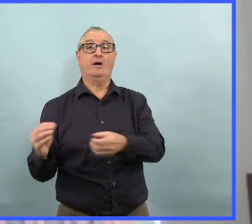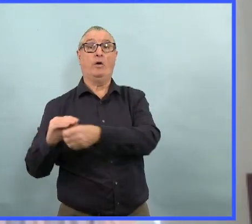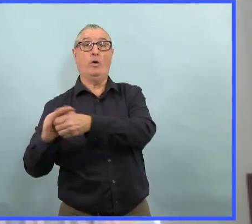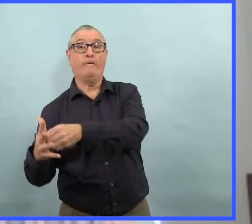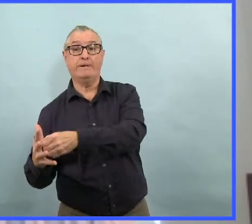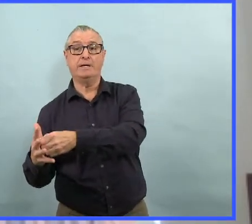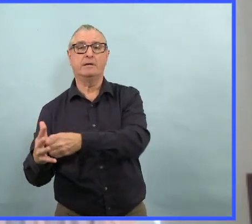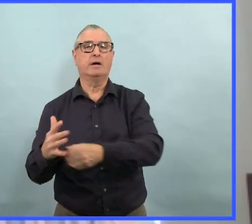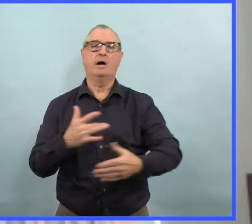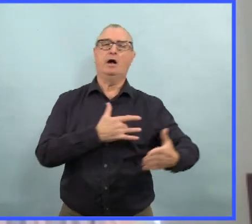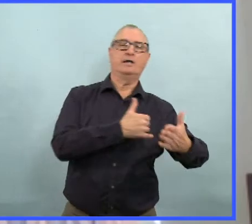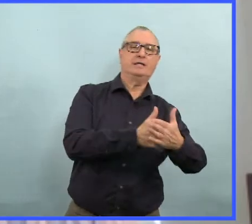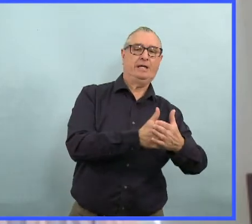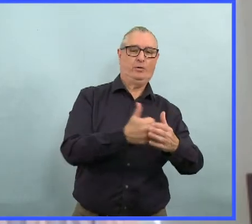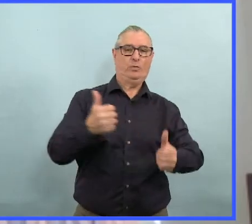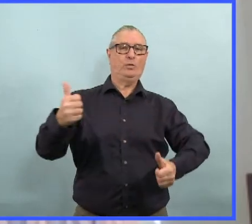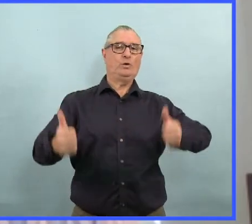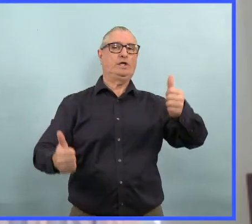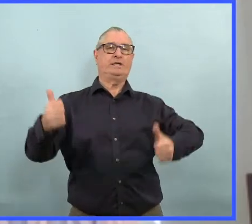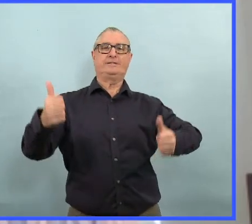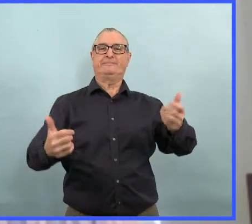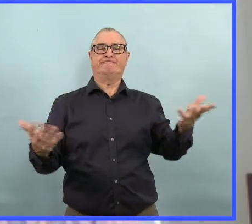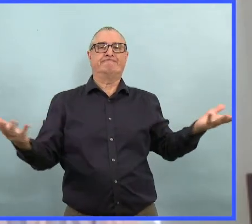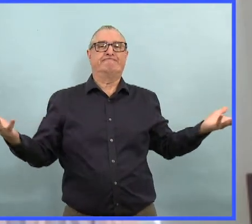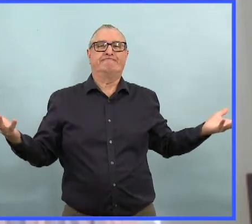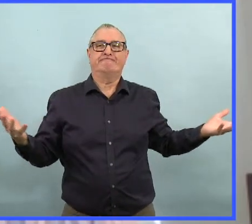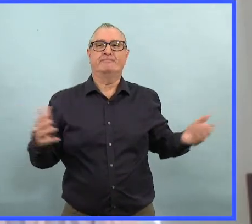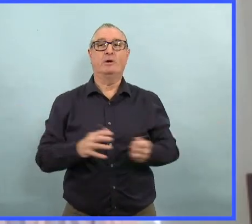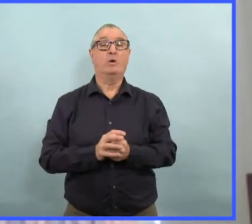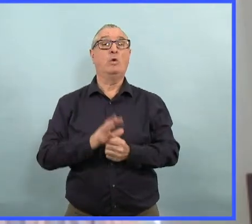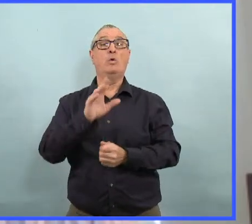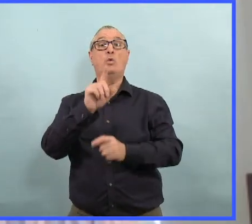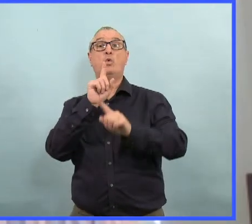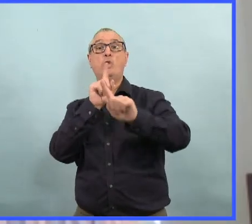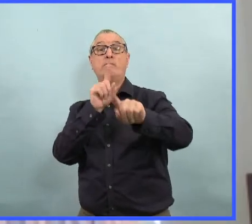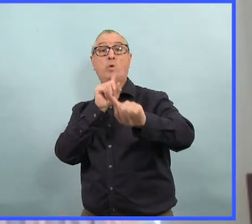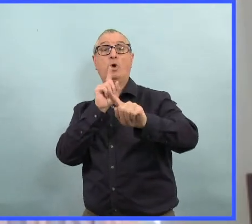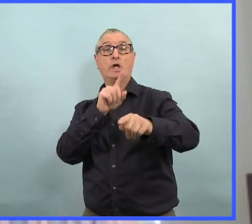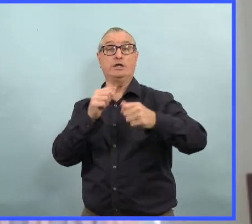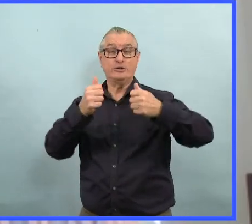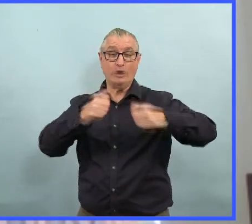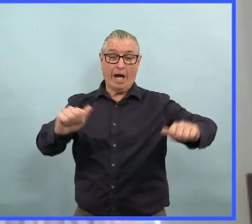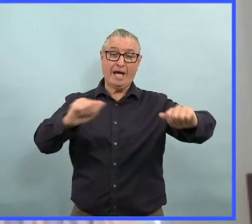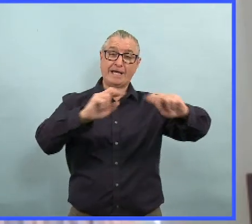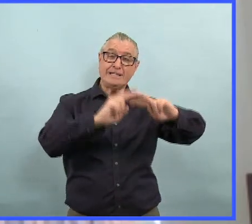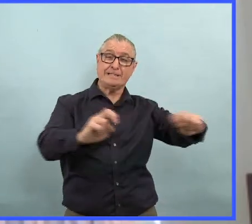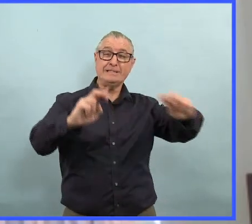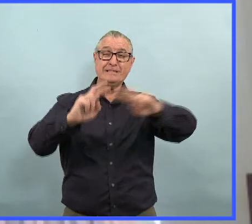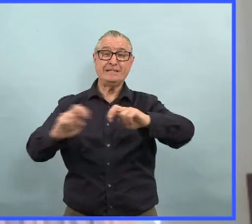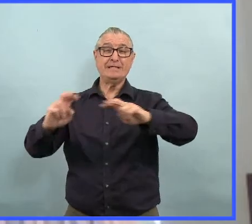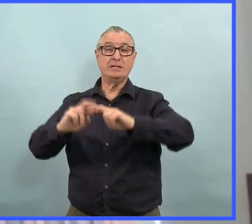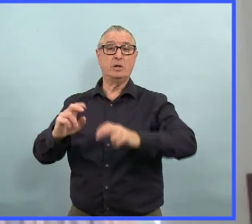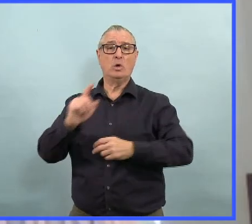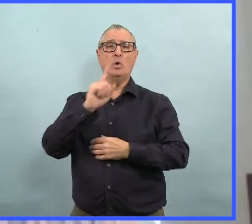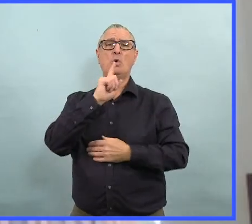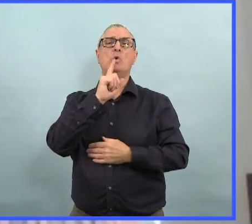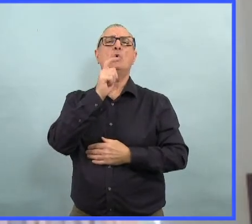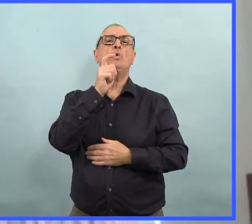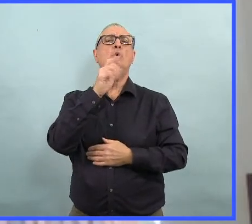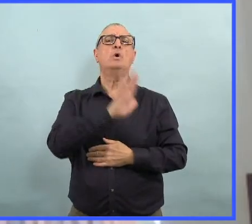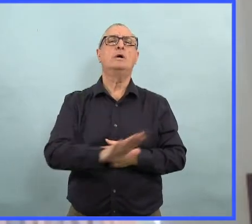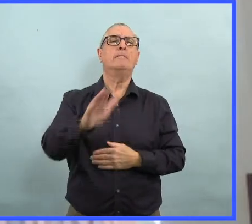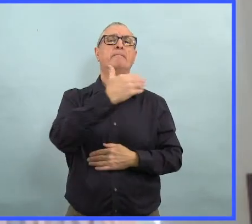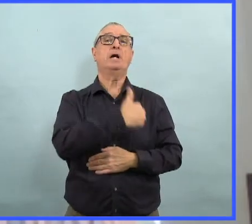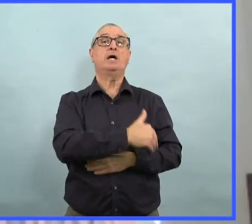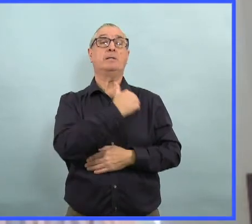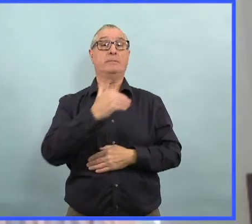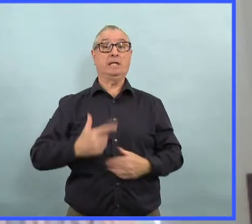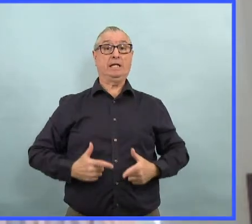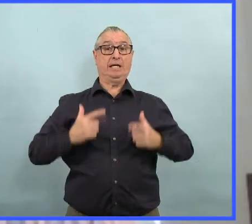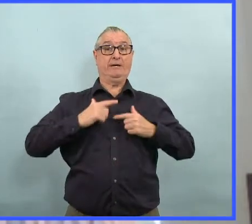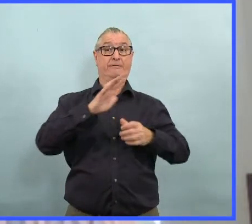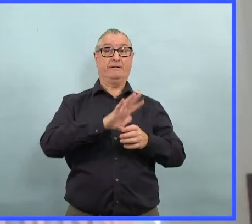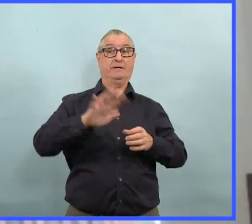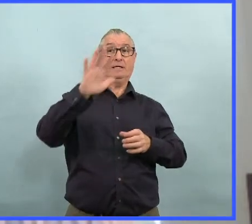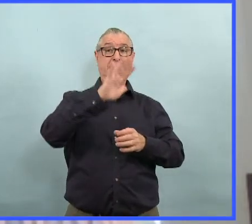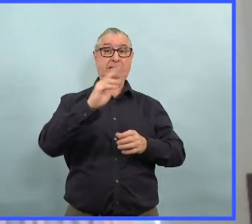reports are are trying to decipher manitobans that have died due to covet 19 rather than just